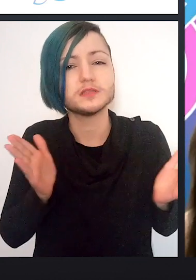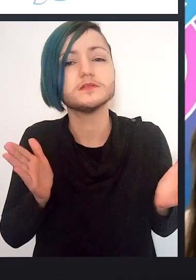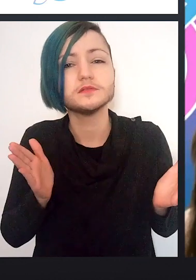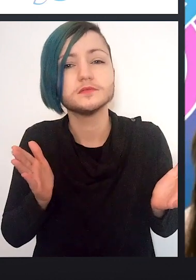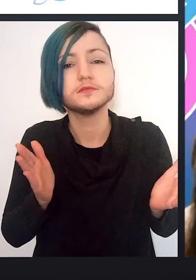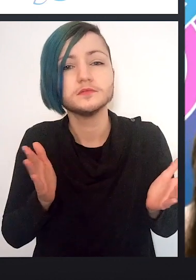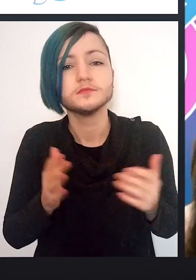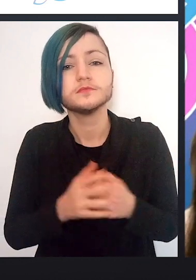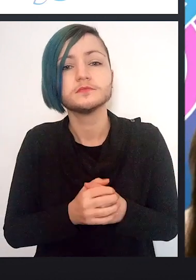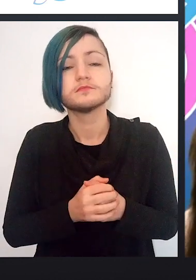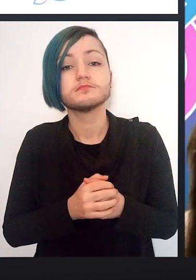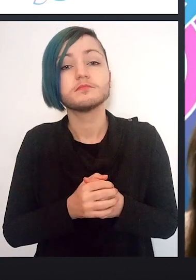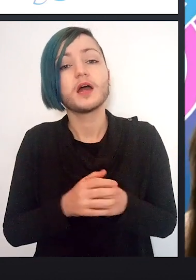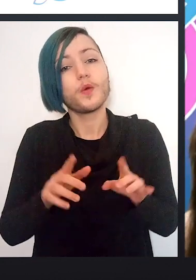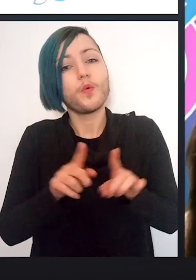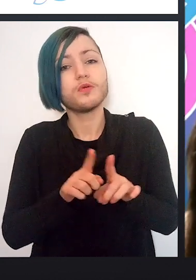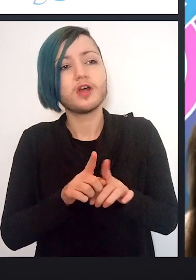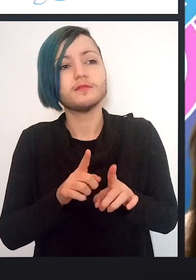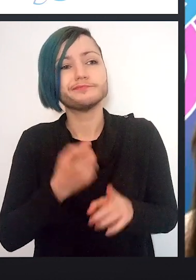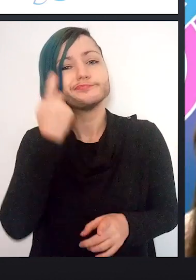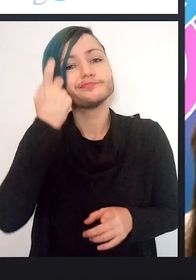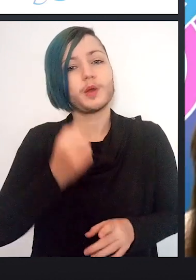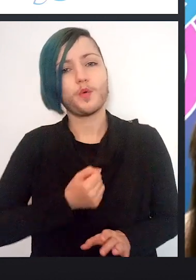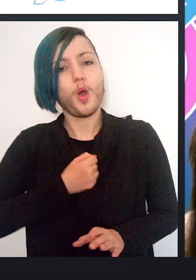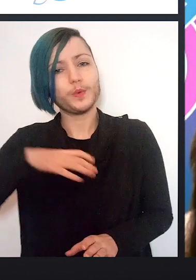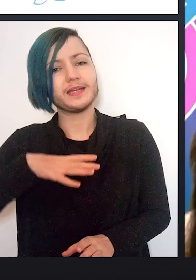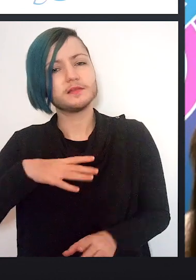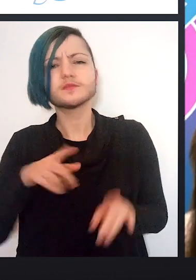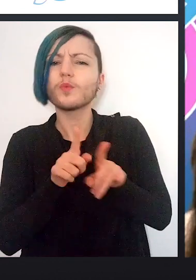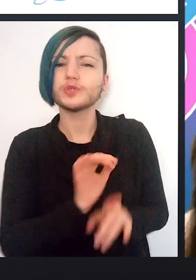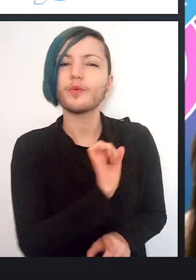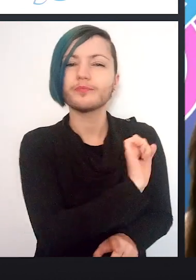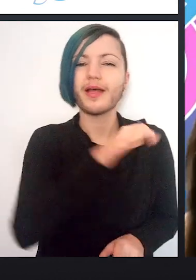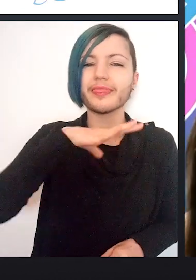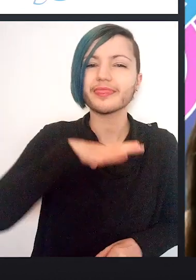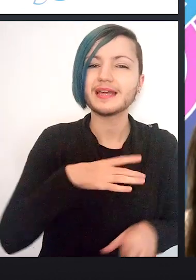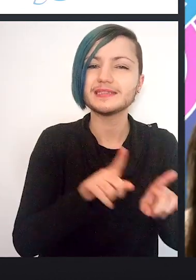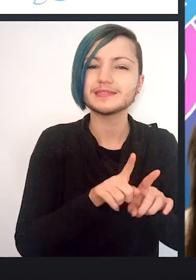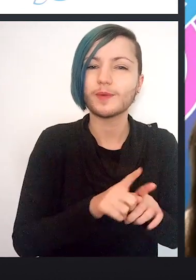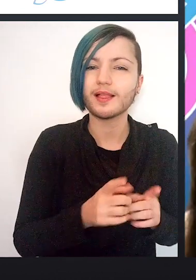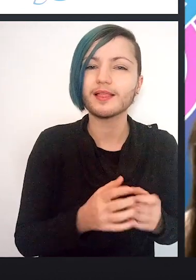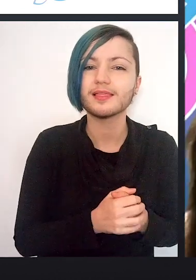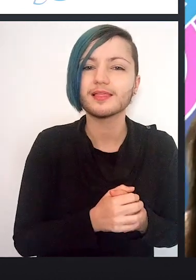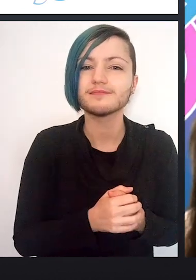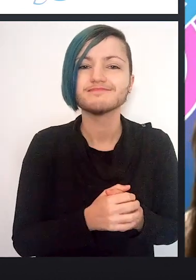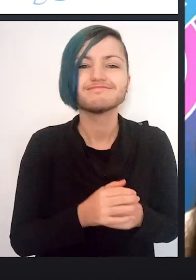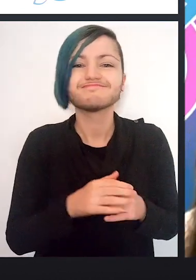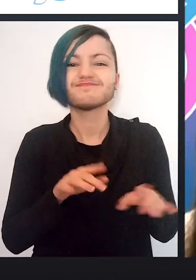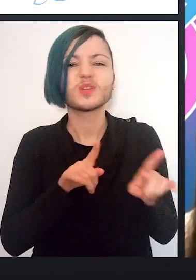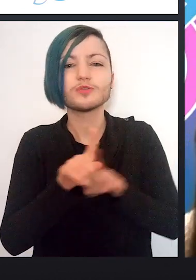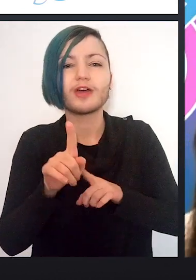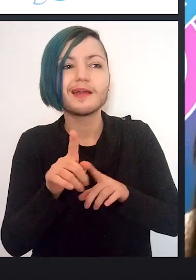you consider their needs as well as your own, and you don't try to make them something they're not.